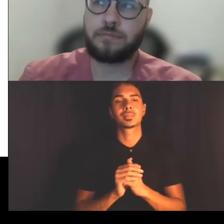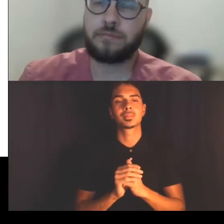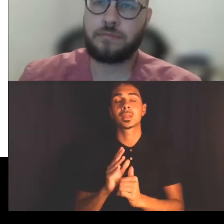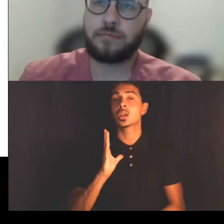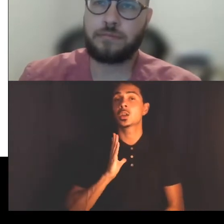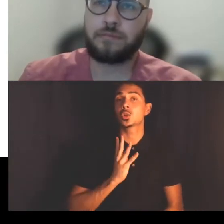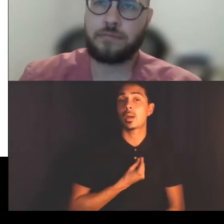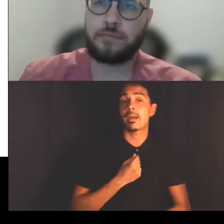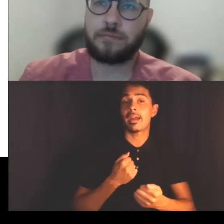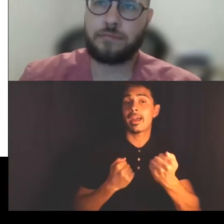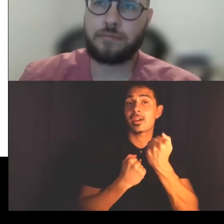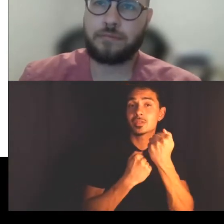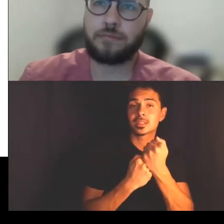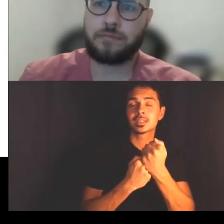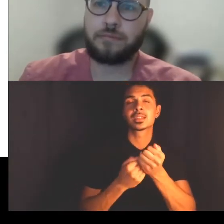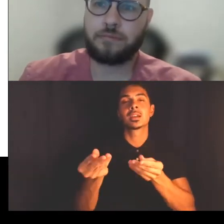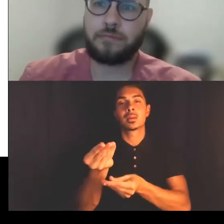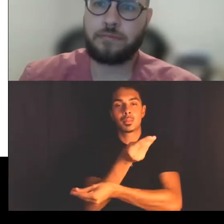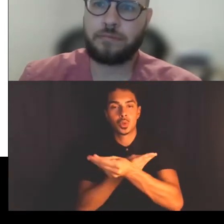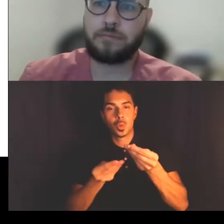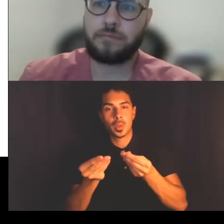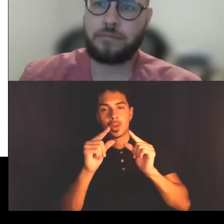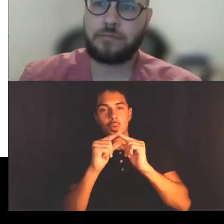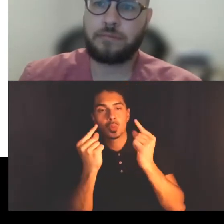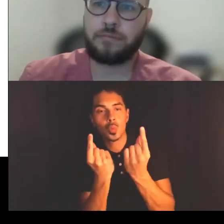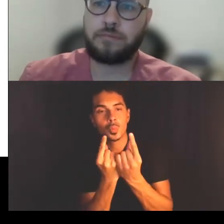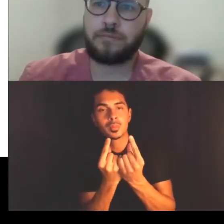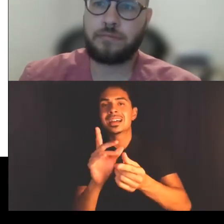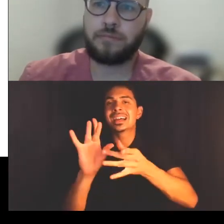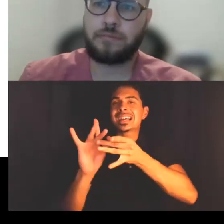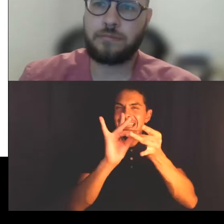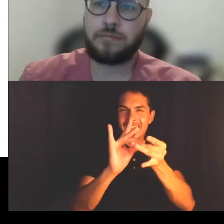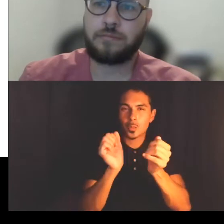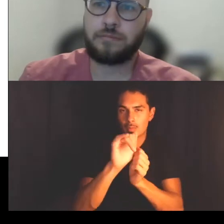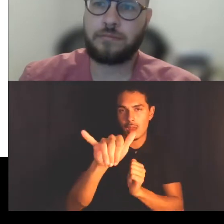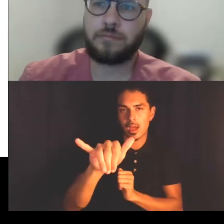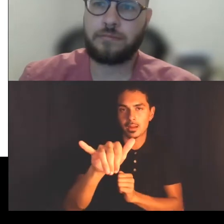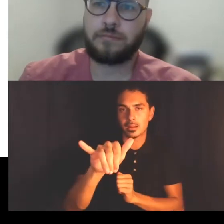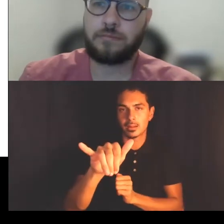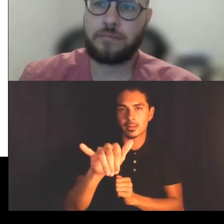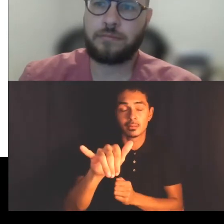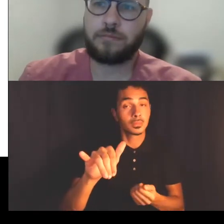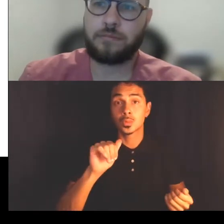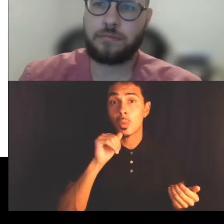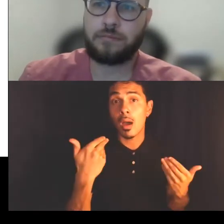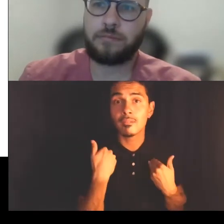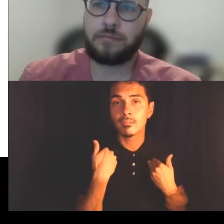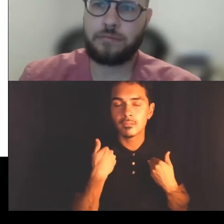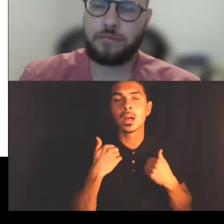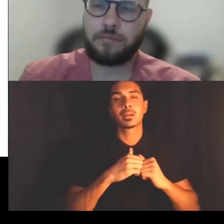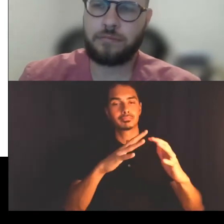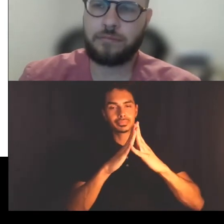but there may be some wherever you are. These groups are good to just like, a lot of them,